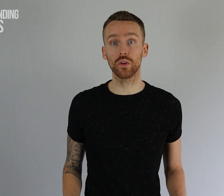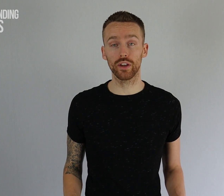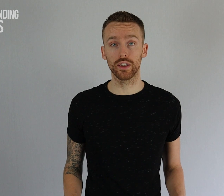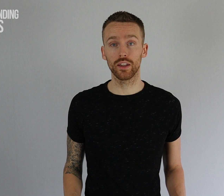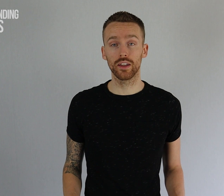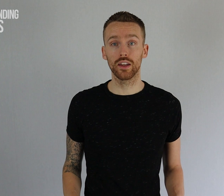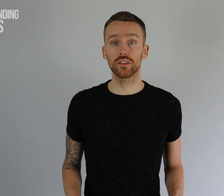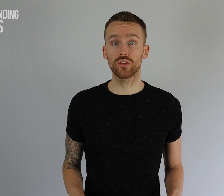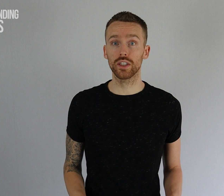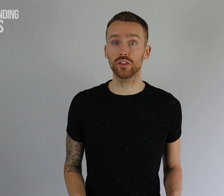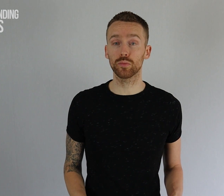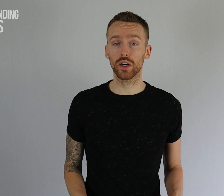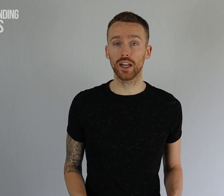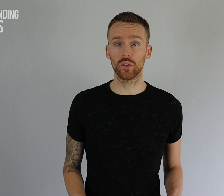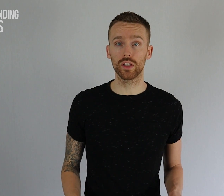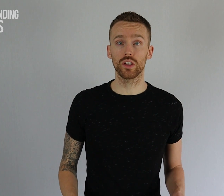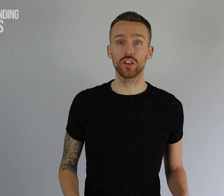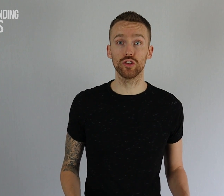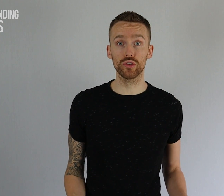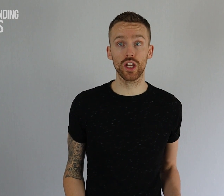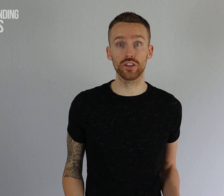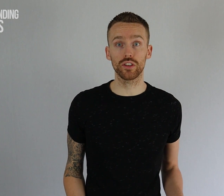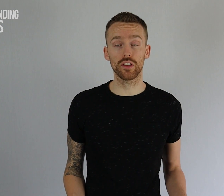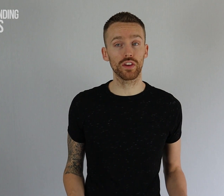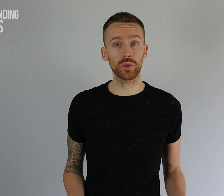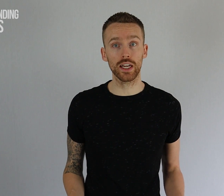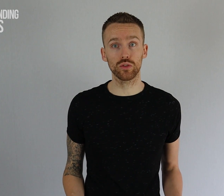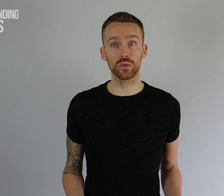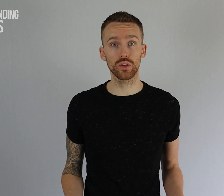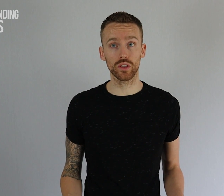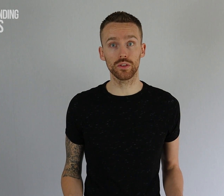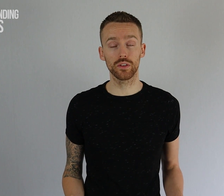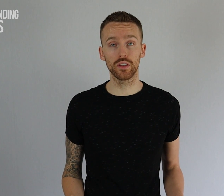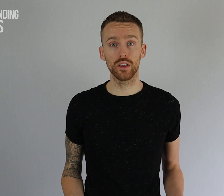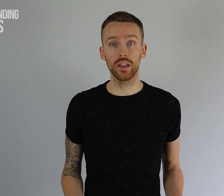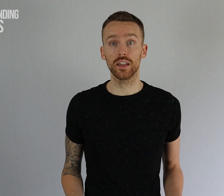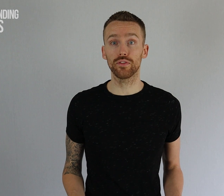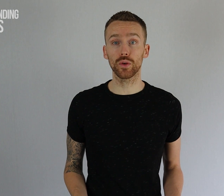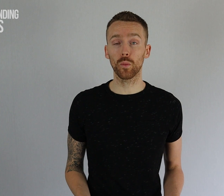don't worry. Try to use body language. Use gestures that feel natural to you. If you